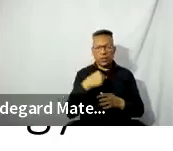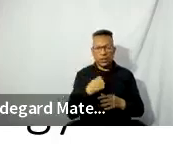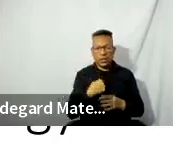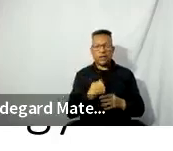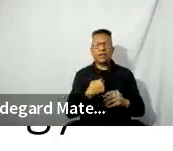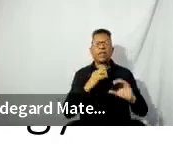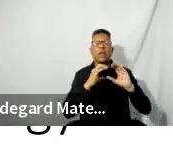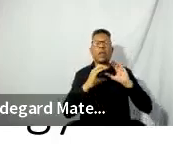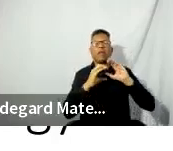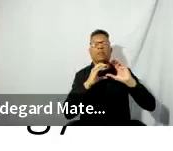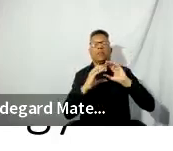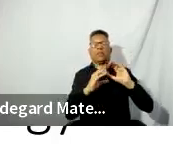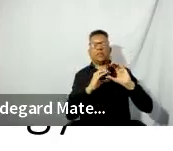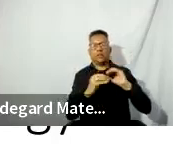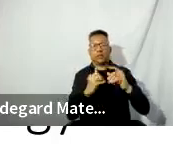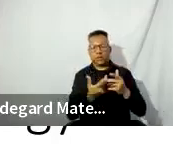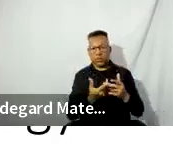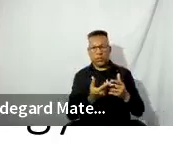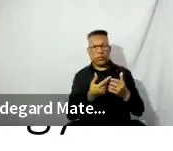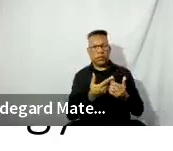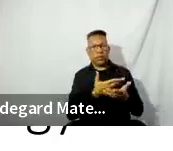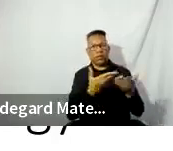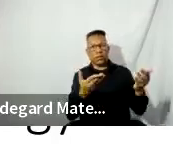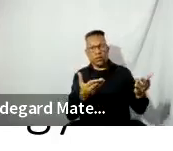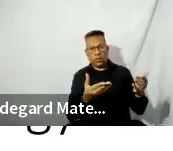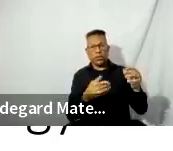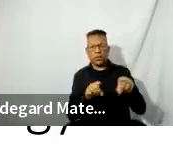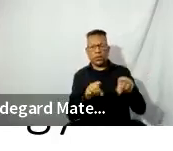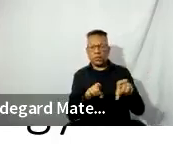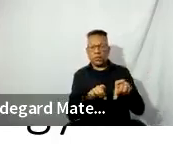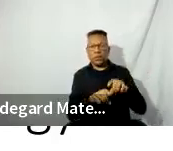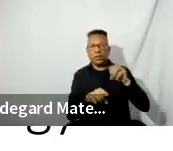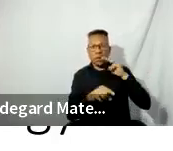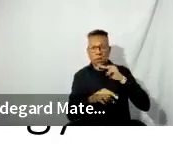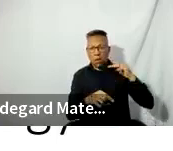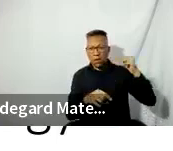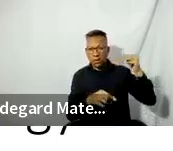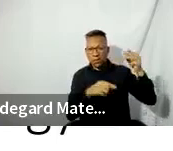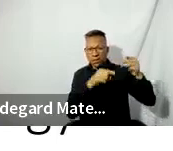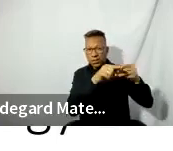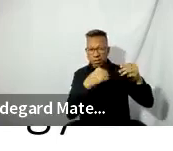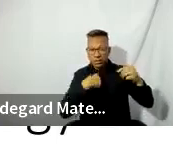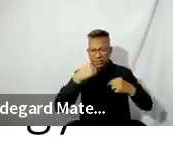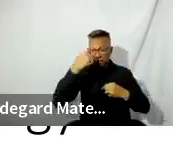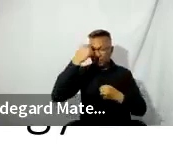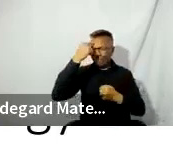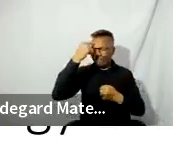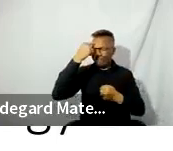its They should, the shape of the argument argument, the support for the argument, the philosophy. behind ehind the argument, if you like